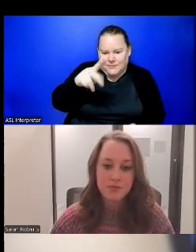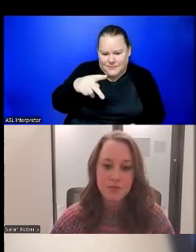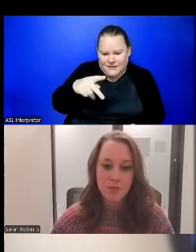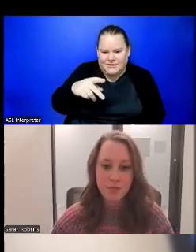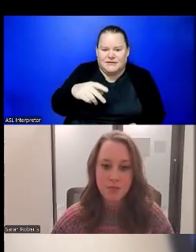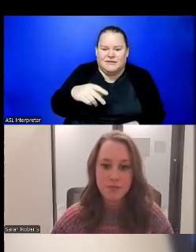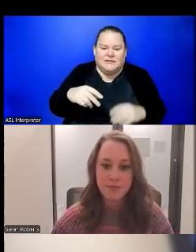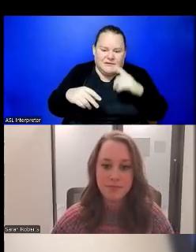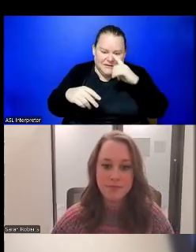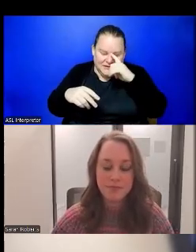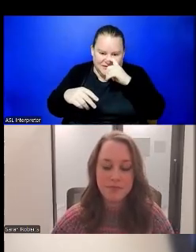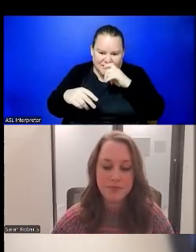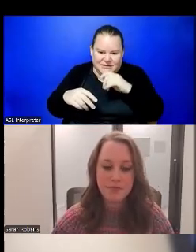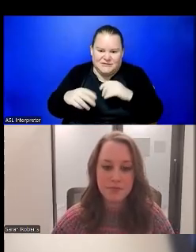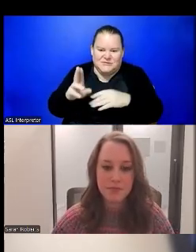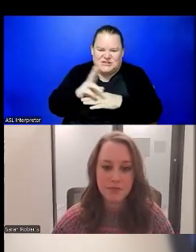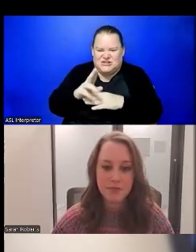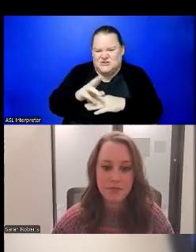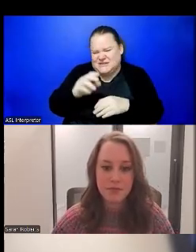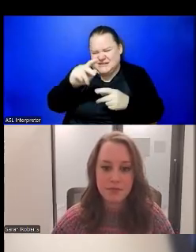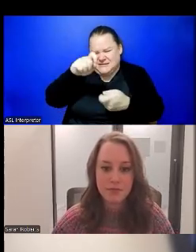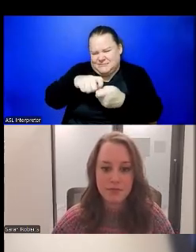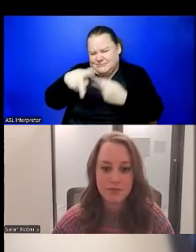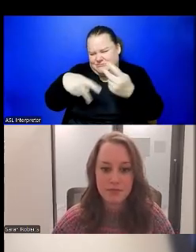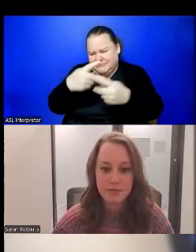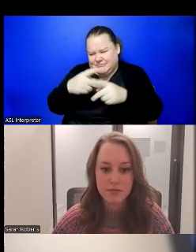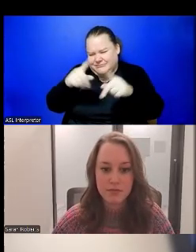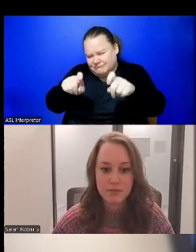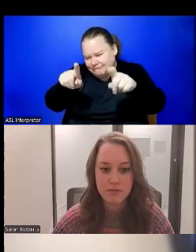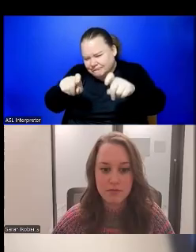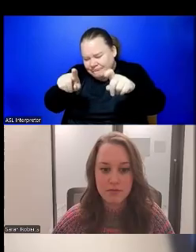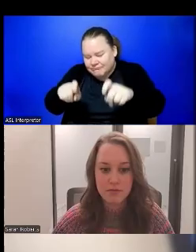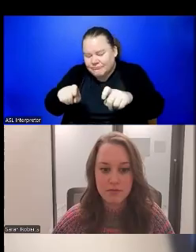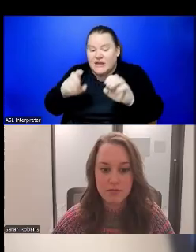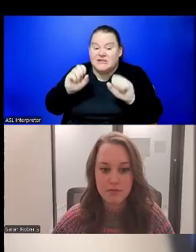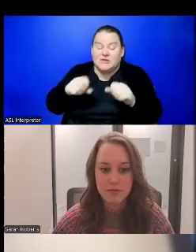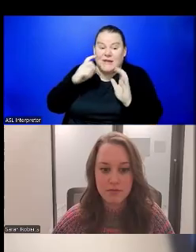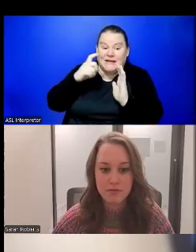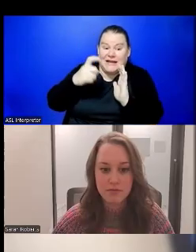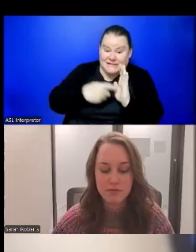probe amplification so it can identify deletion and some cases